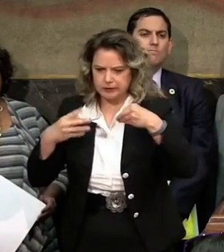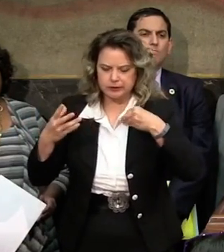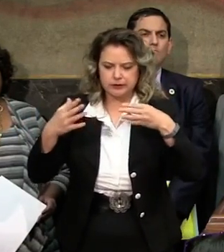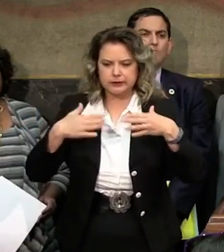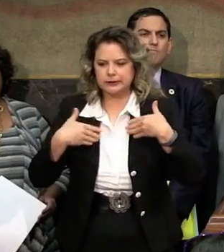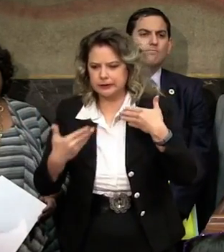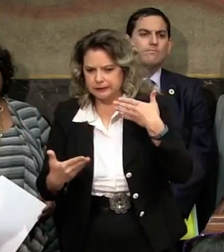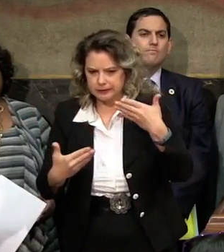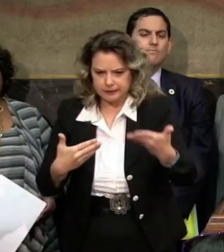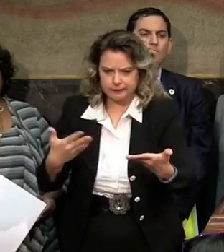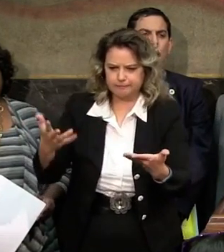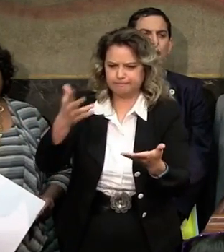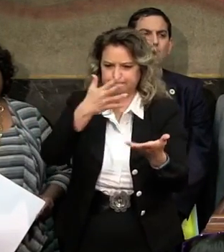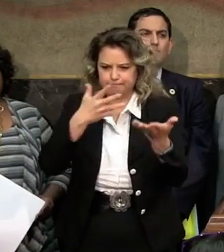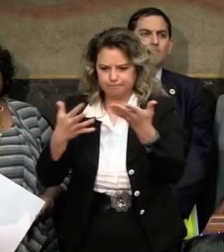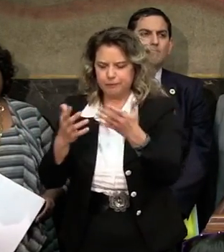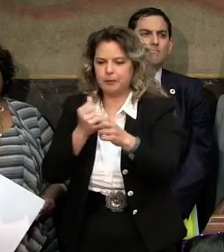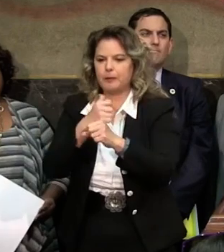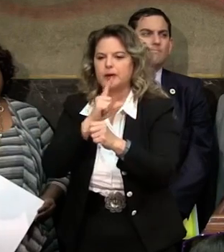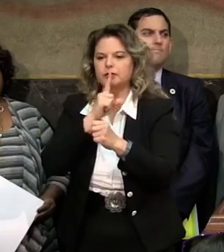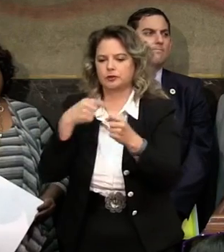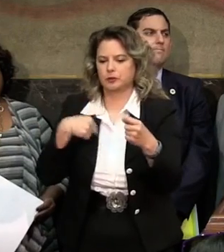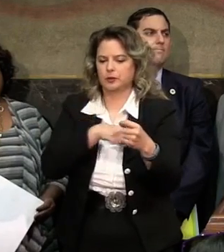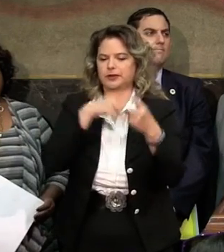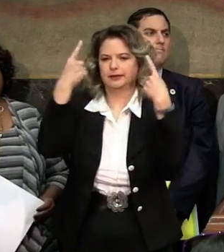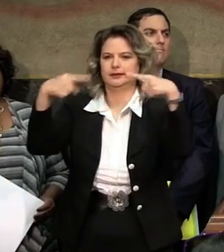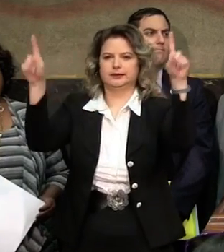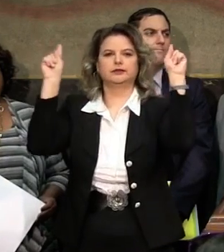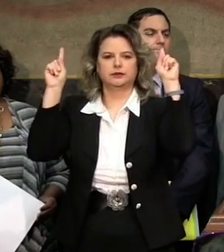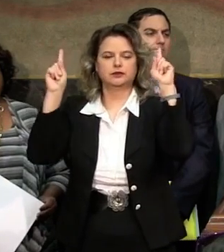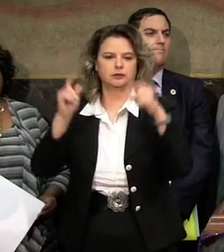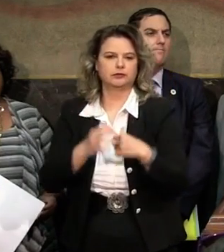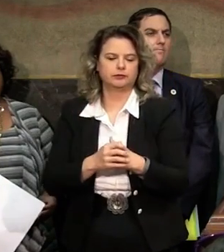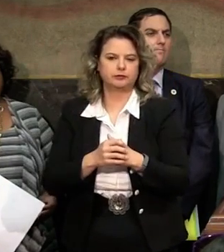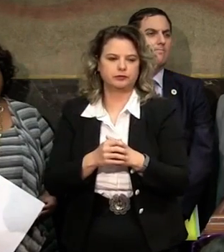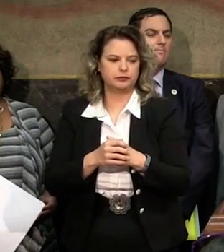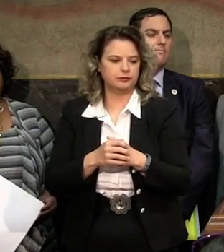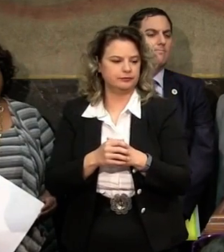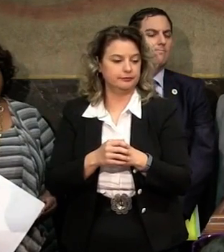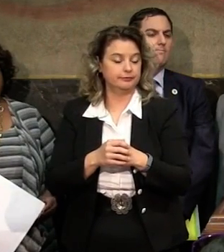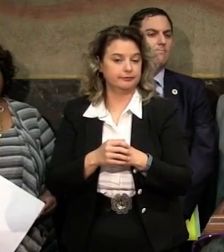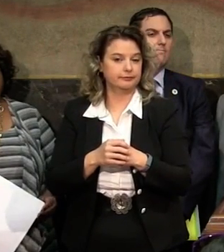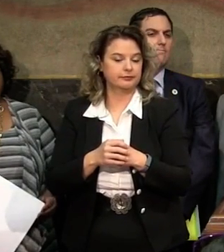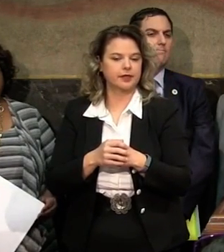successful. So in just a moment you're